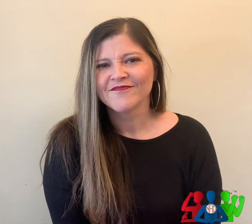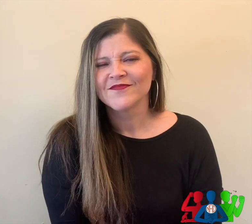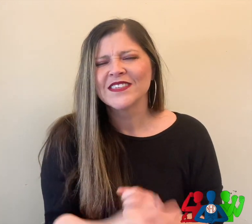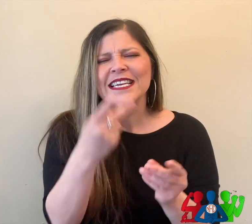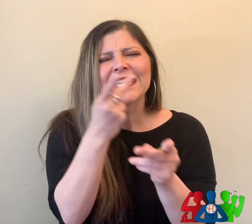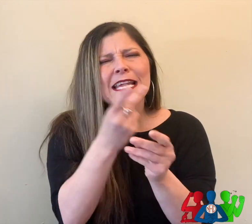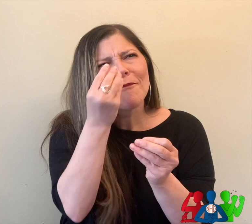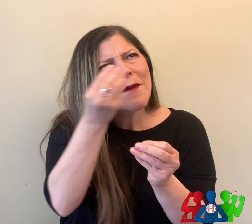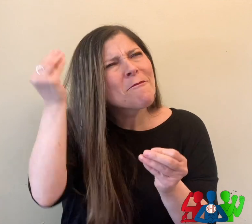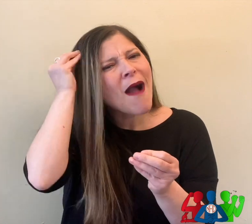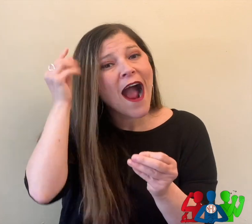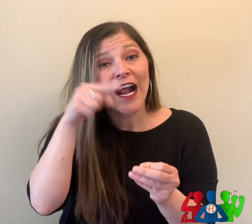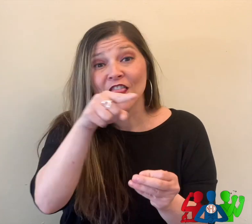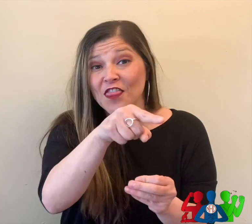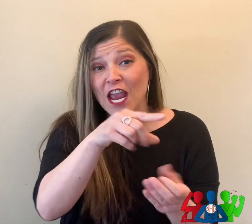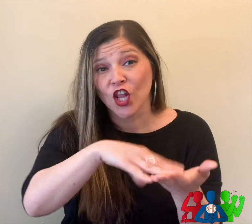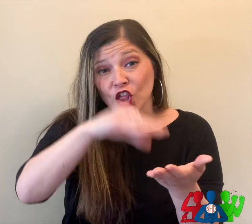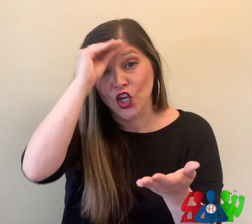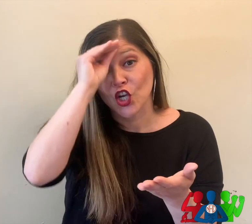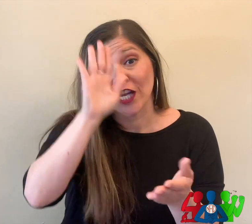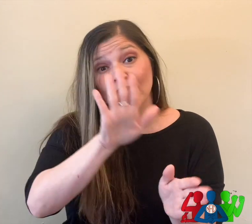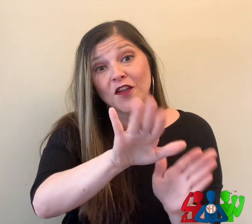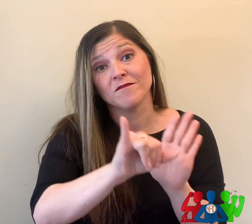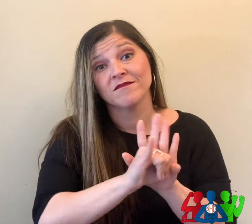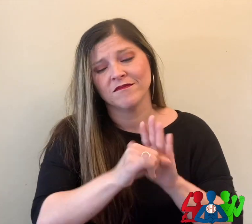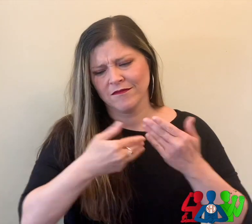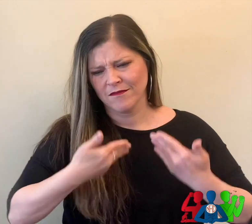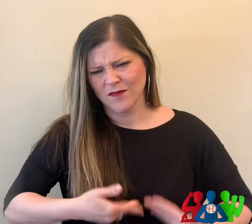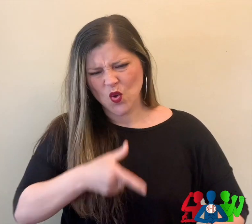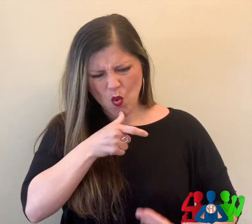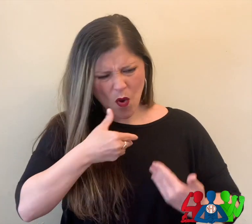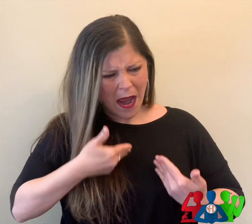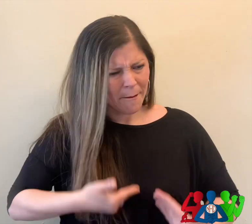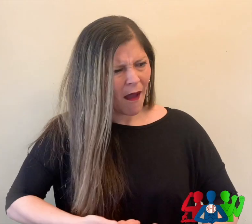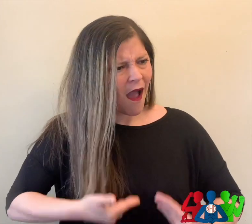sure that they're able to get that trust so that they can improve their skills and that